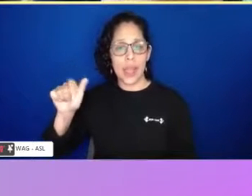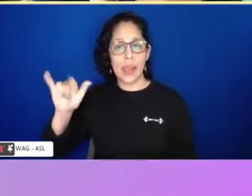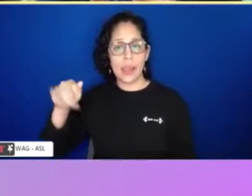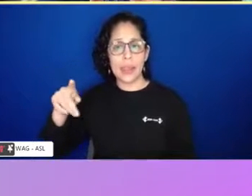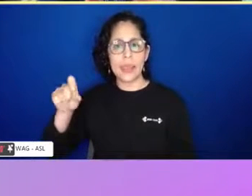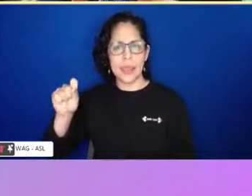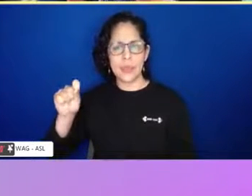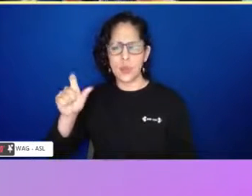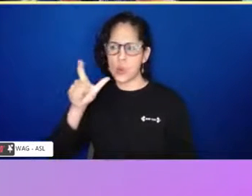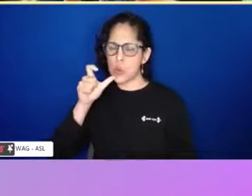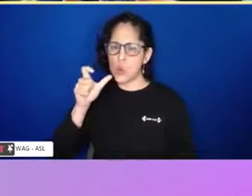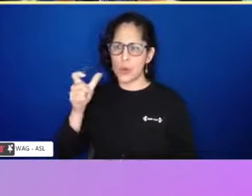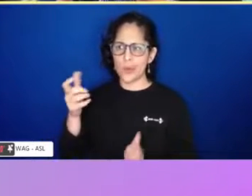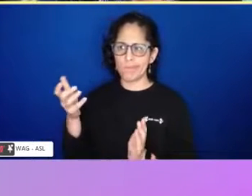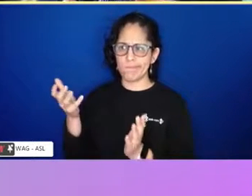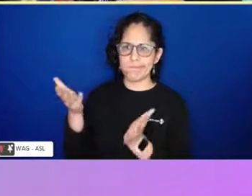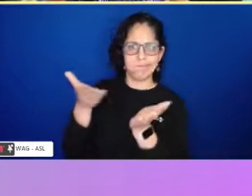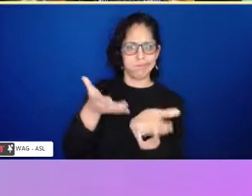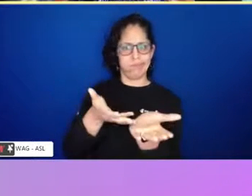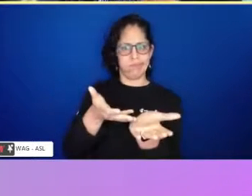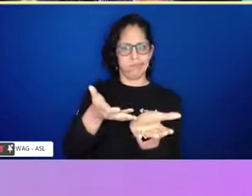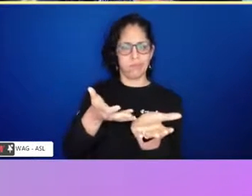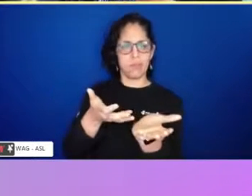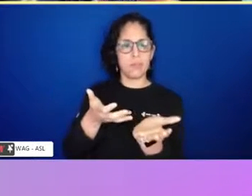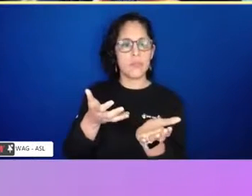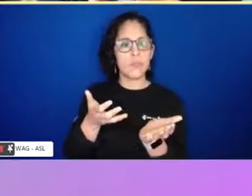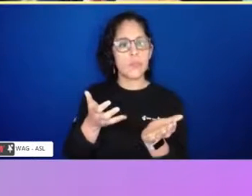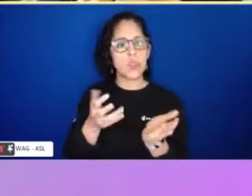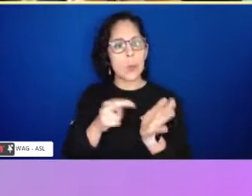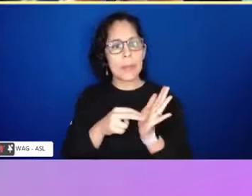inclusion. Allen lived in, Andrea licks, brought this to